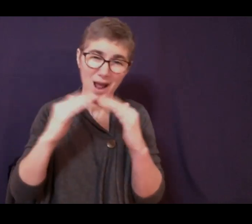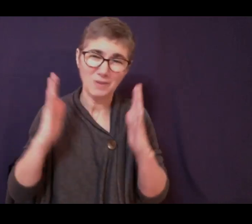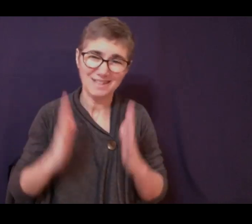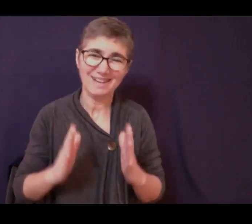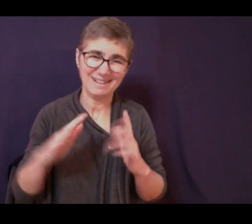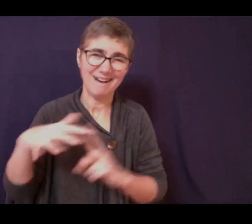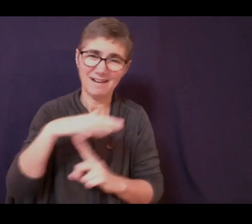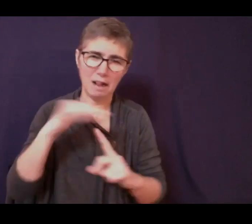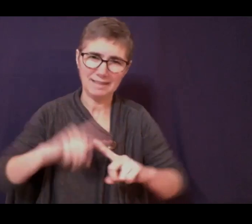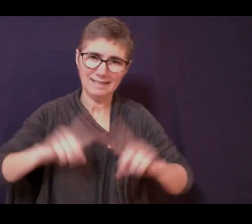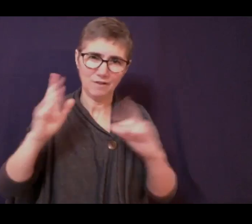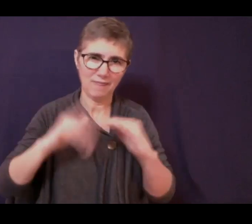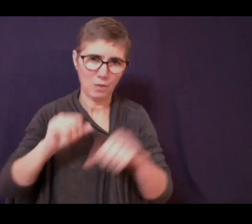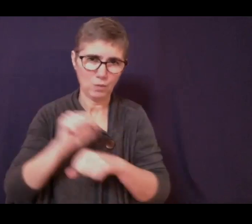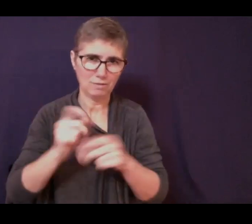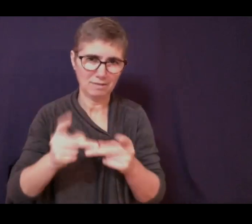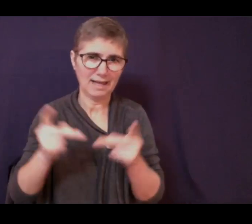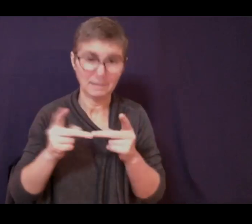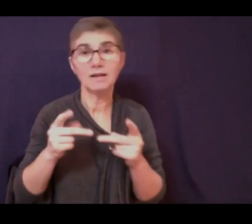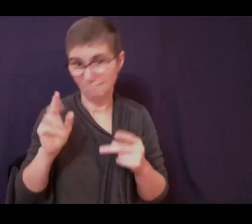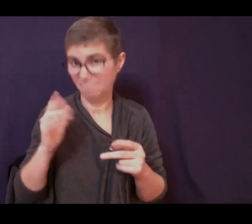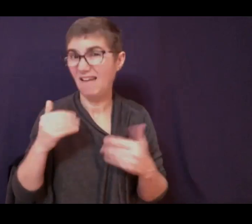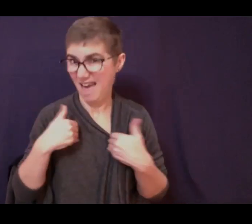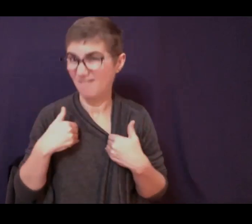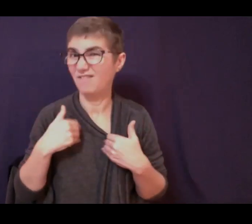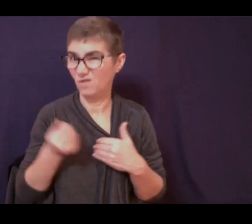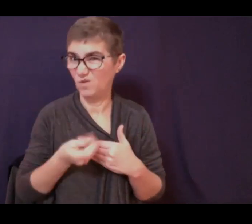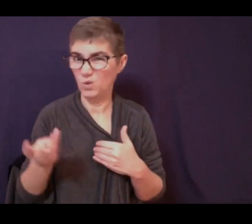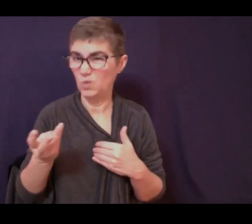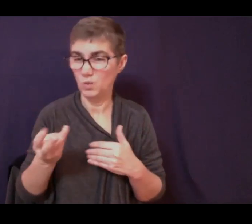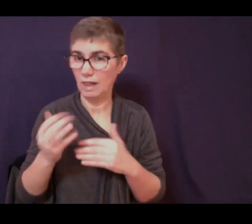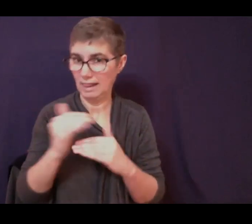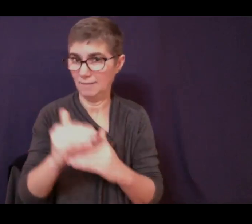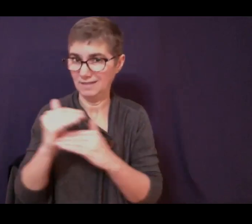a couple of limitations that are outlined for emotional support animals so there might be some